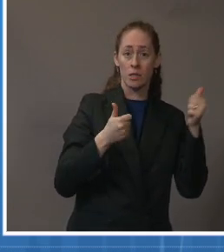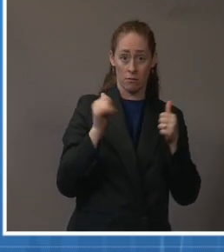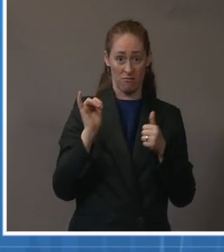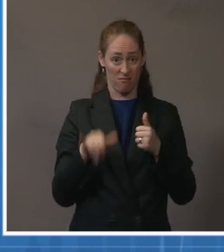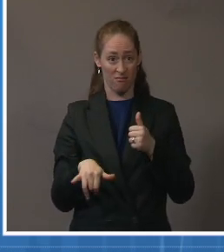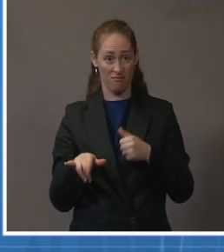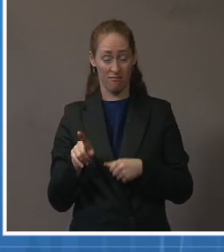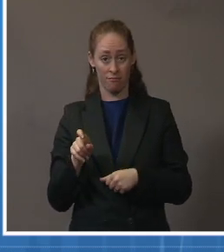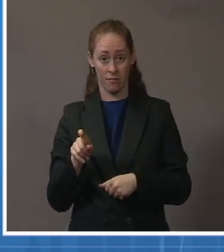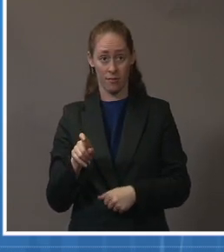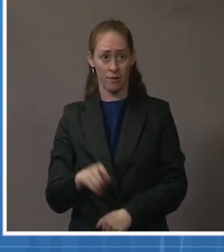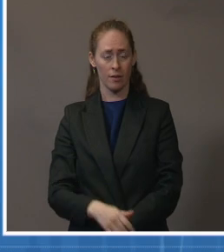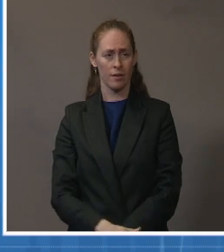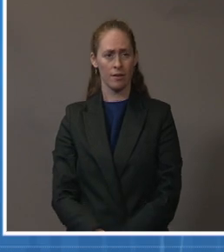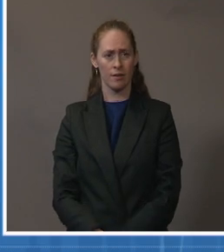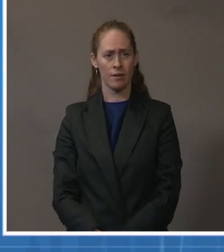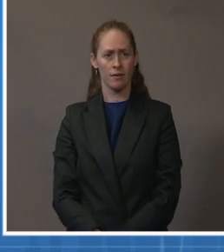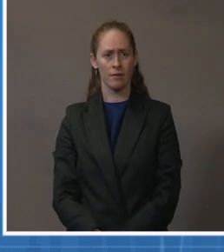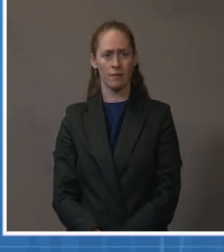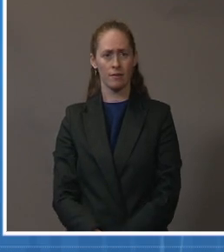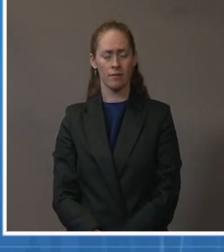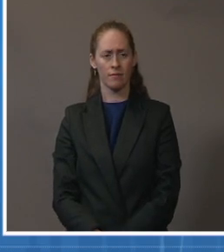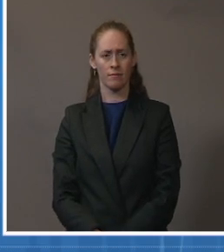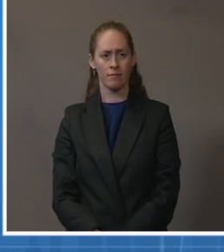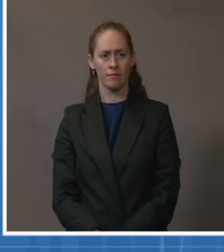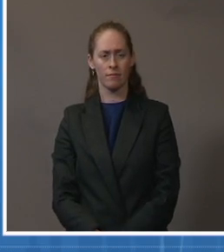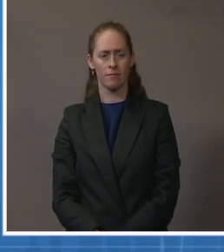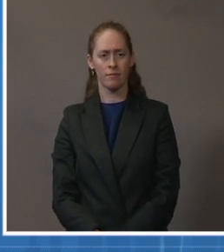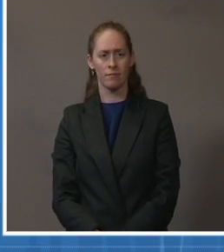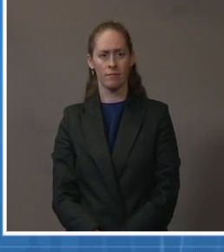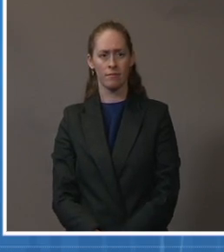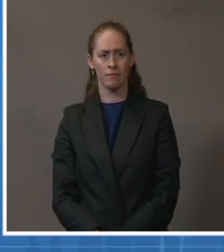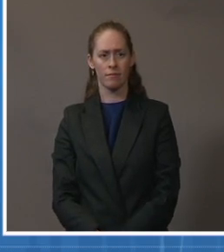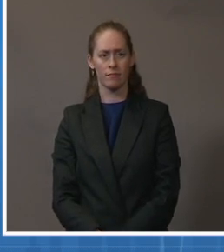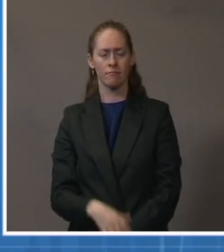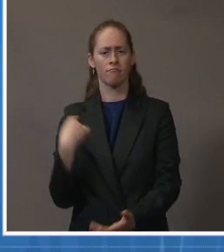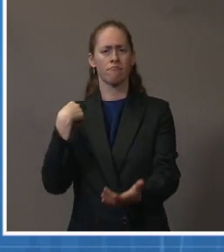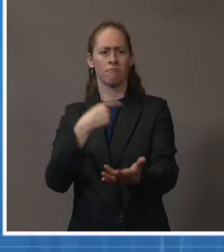the doses that are allocated to each of those countries, and we, the United States, have made selections